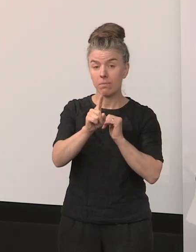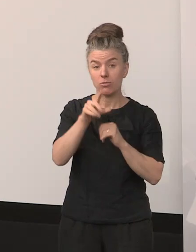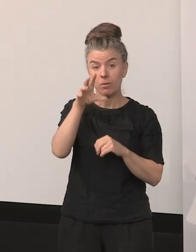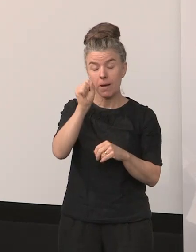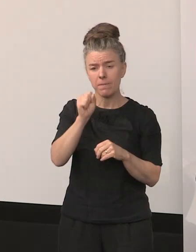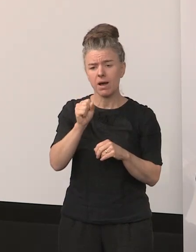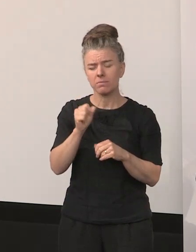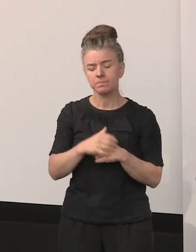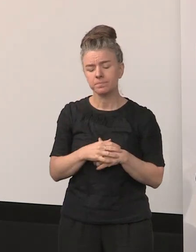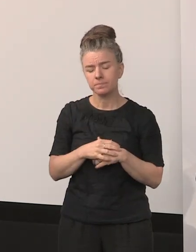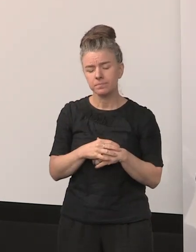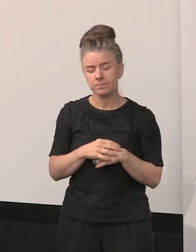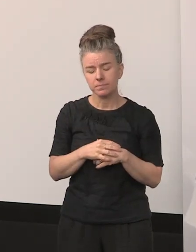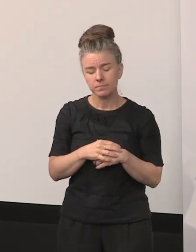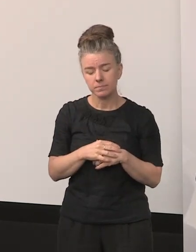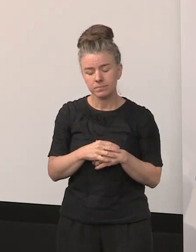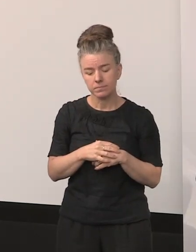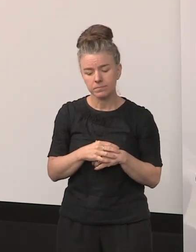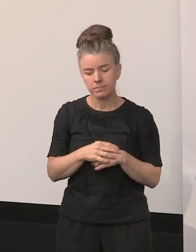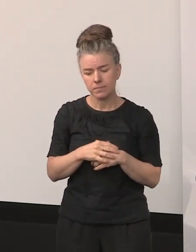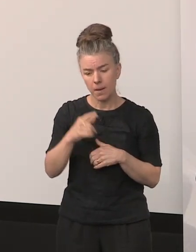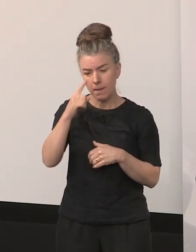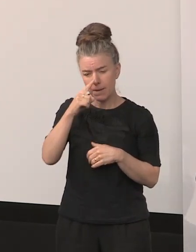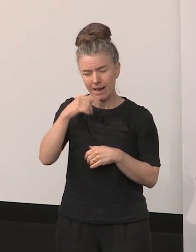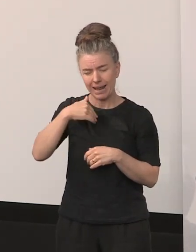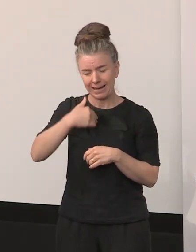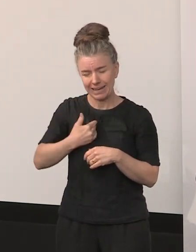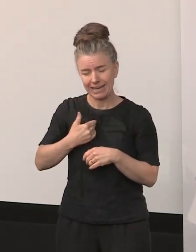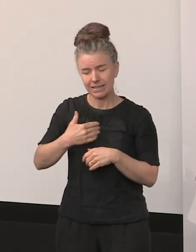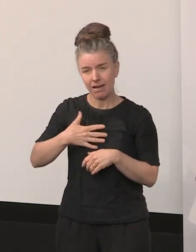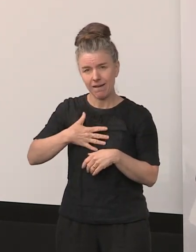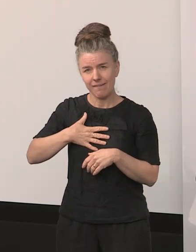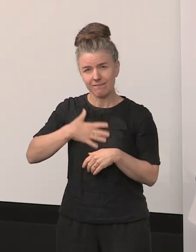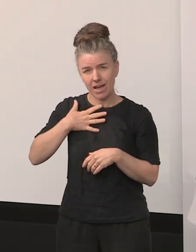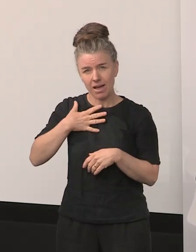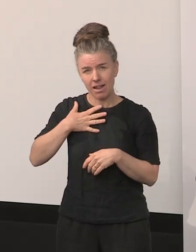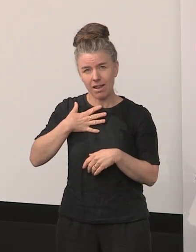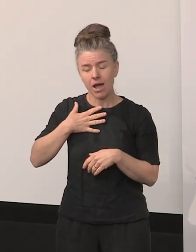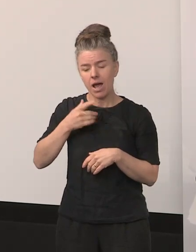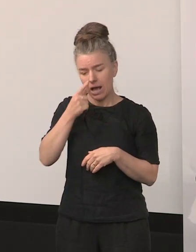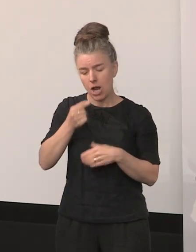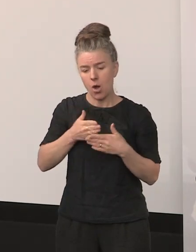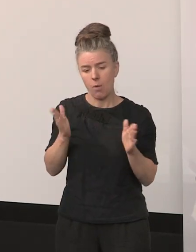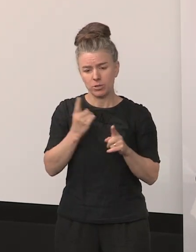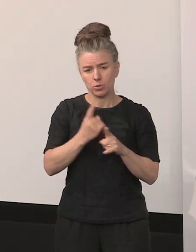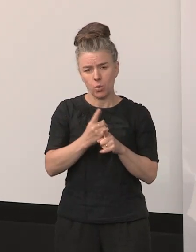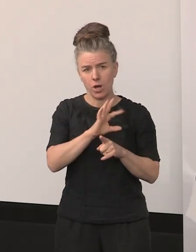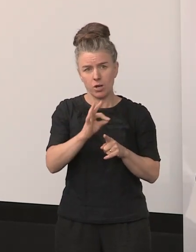ongoing. It's very important. And it's also important that people feel confident and able